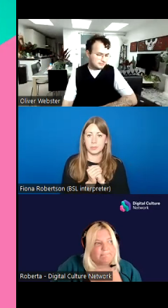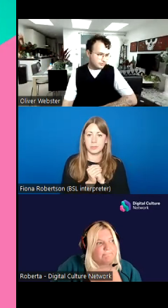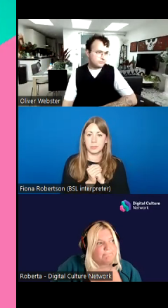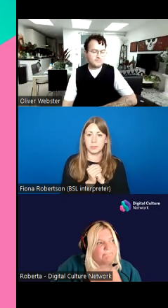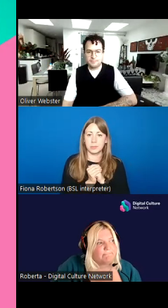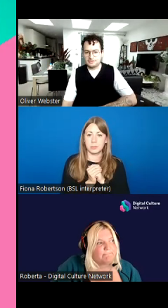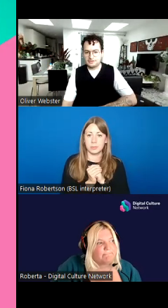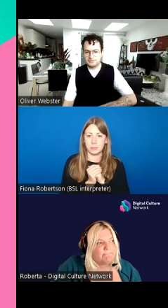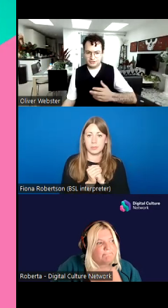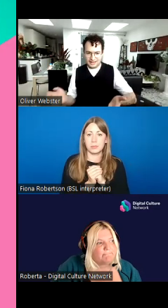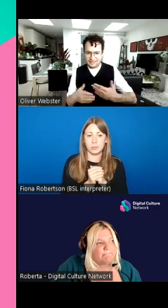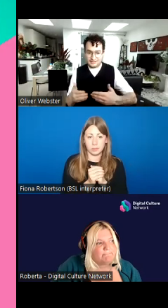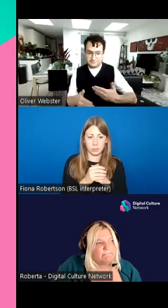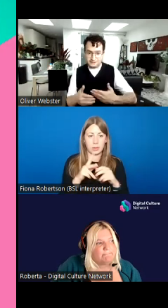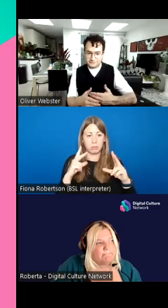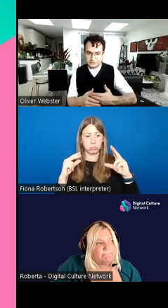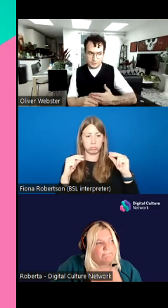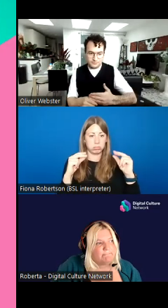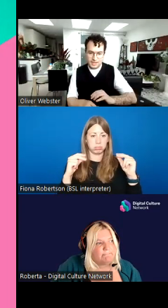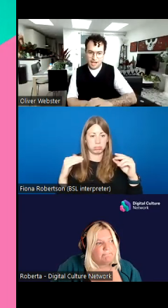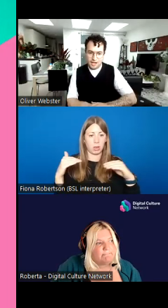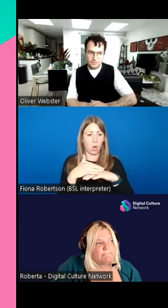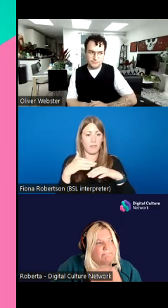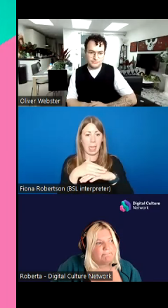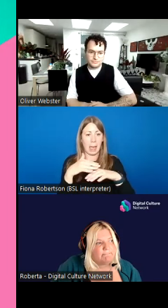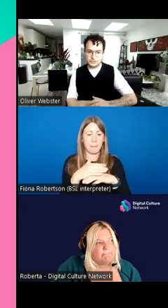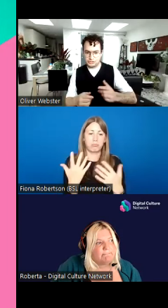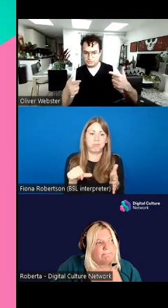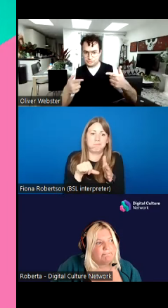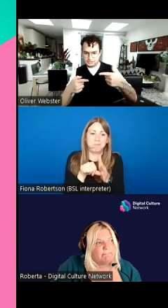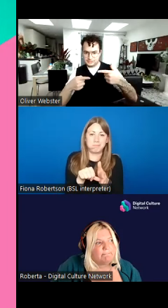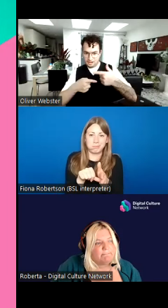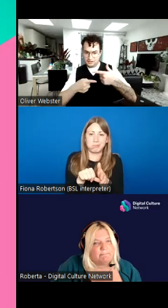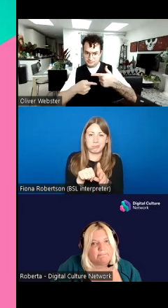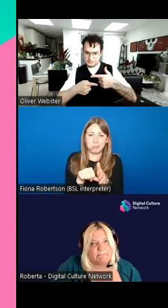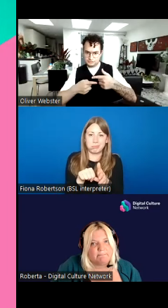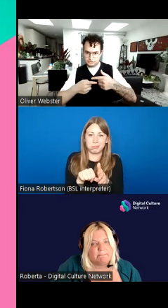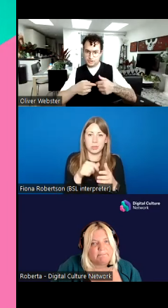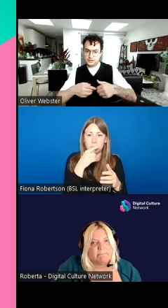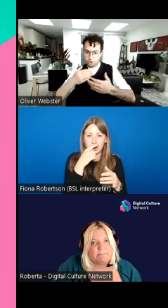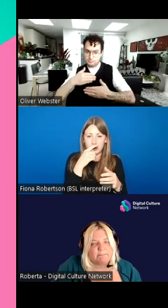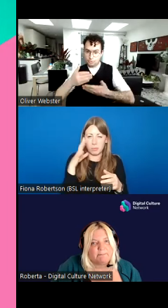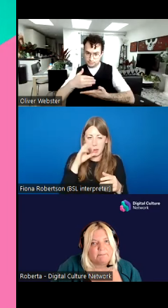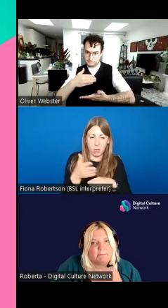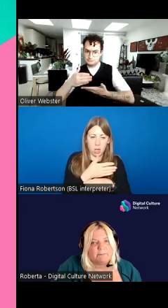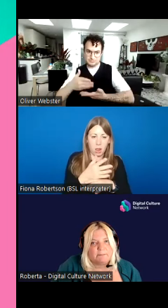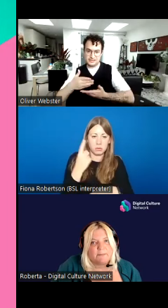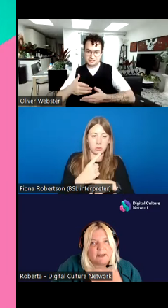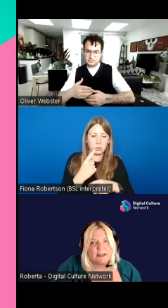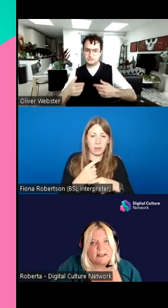When people are overlapping, that's a very difficult one. You can use the hyphens, when you've got multiple speakers